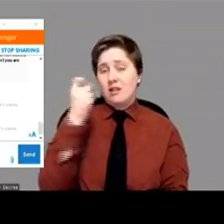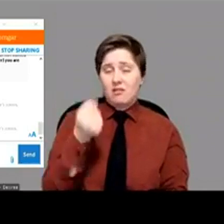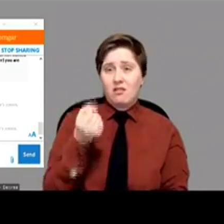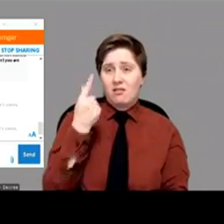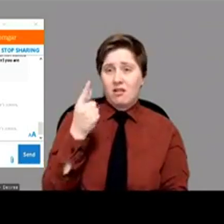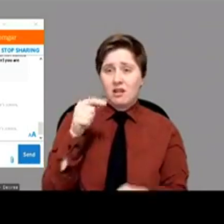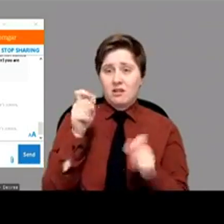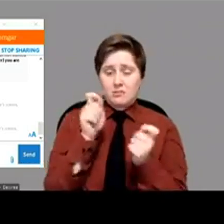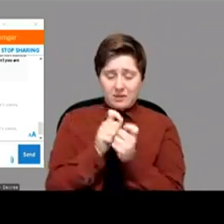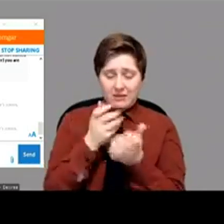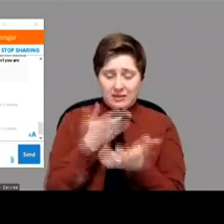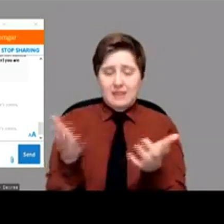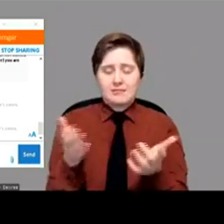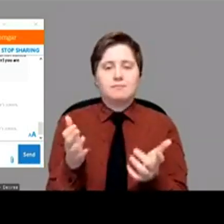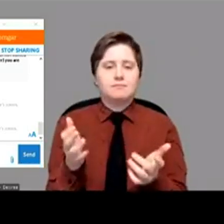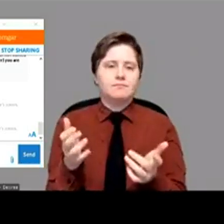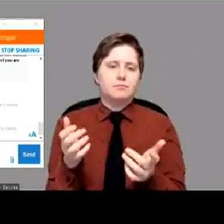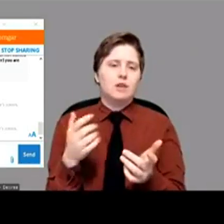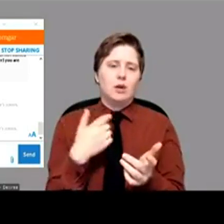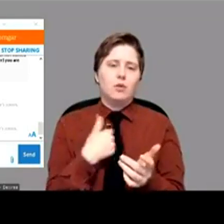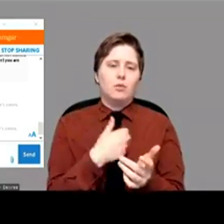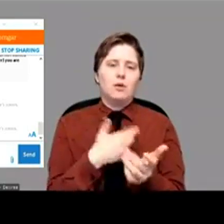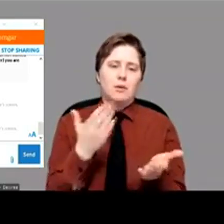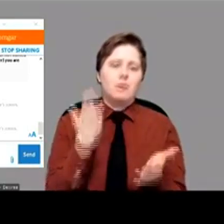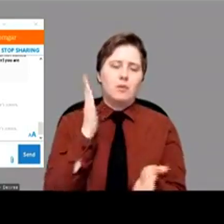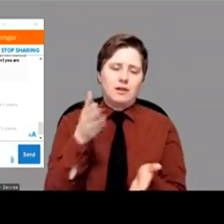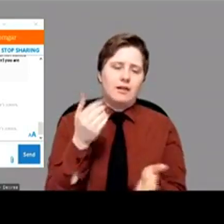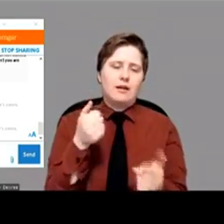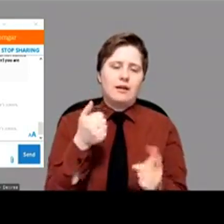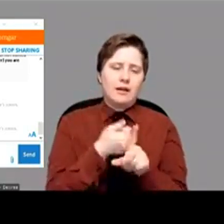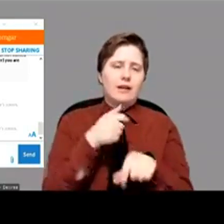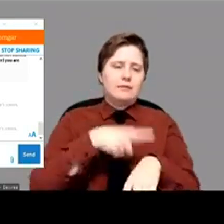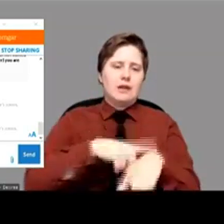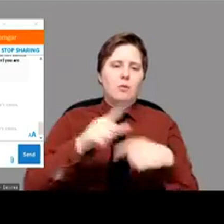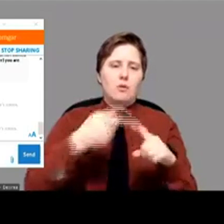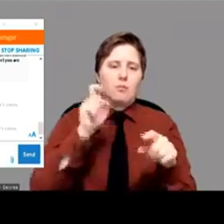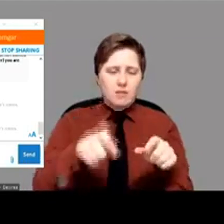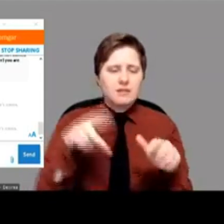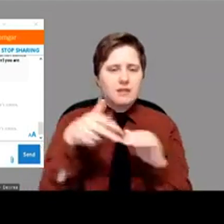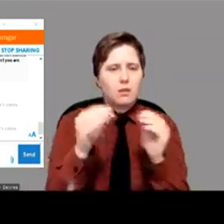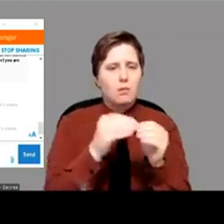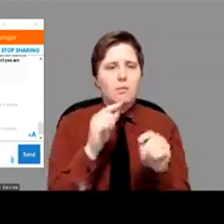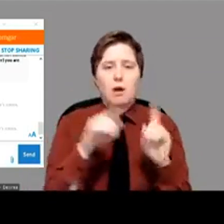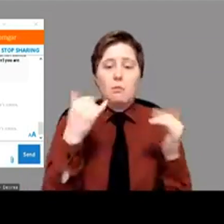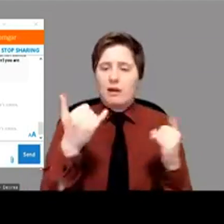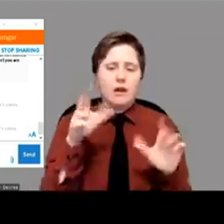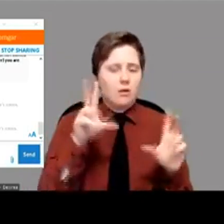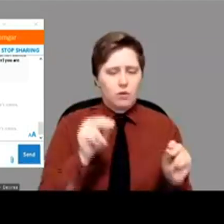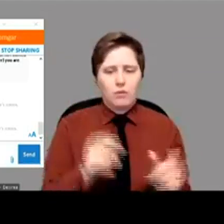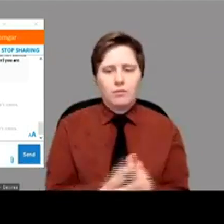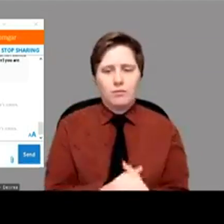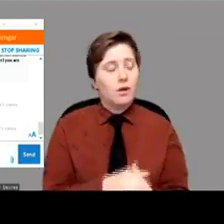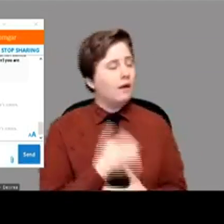we're going to have to make additional cuts. But we're not there right now. There we have one more